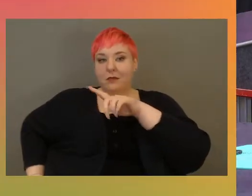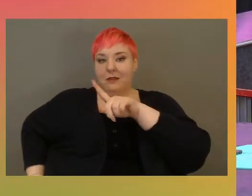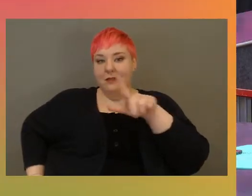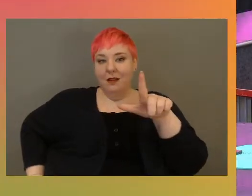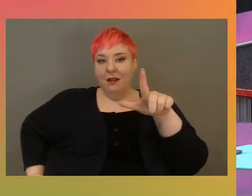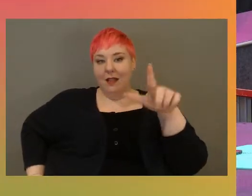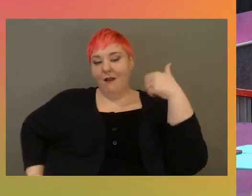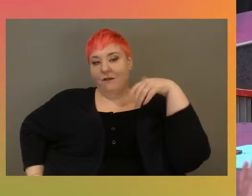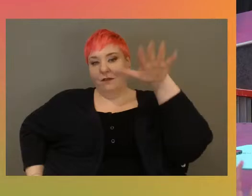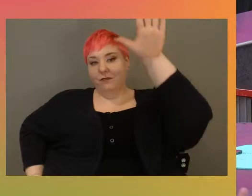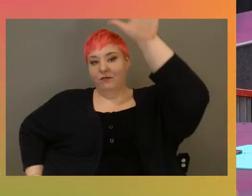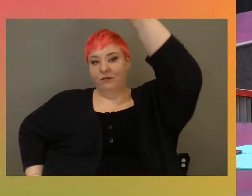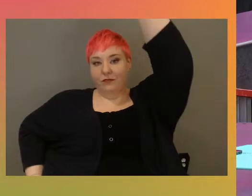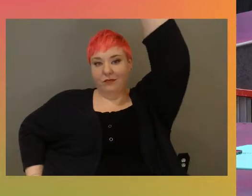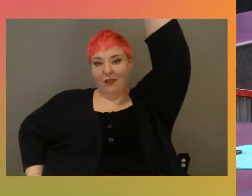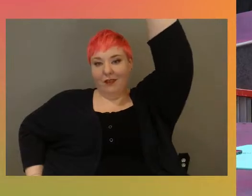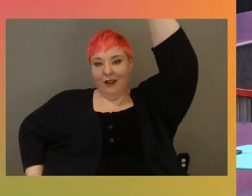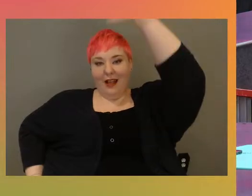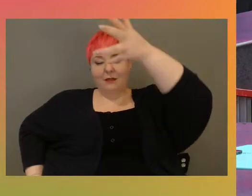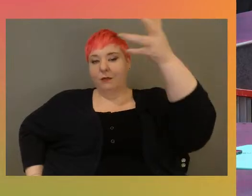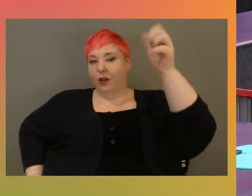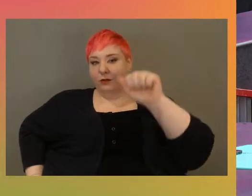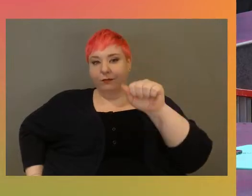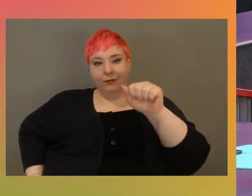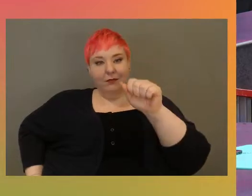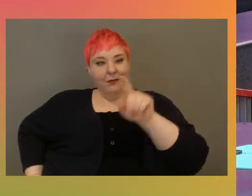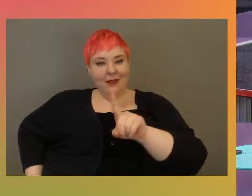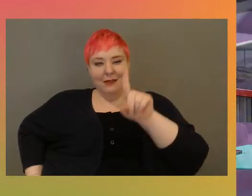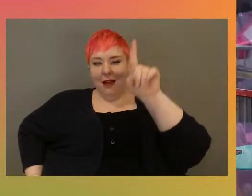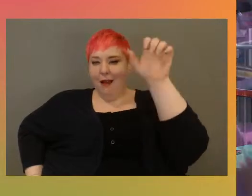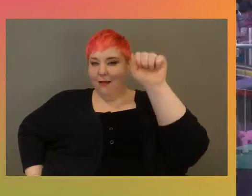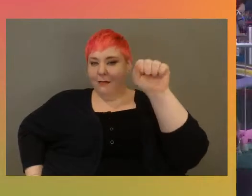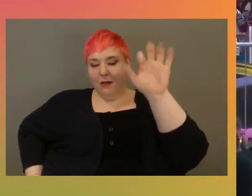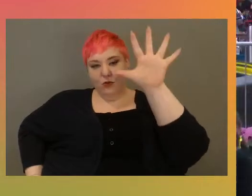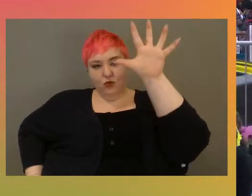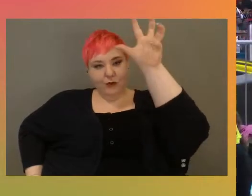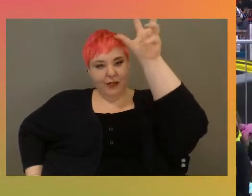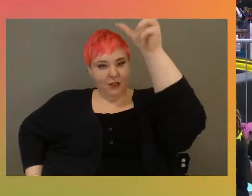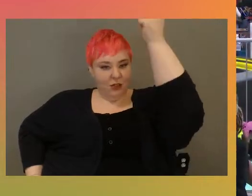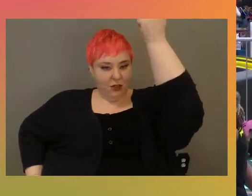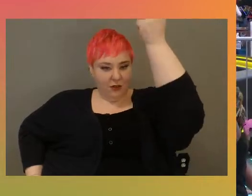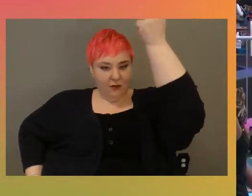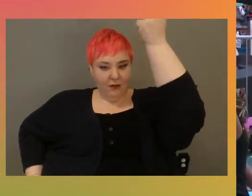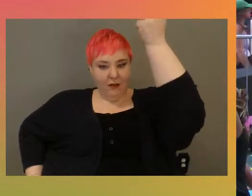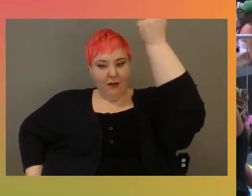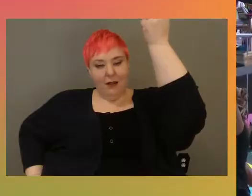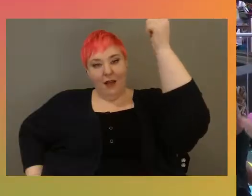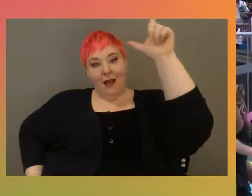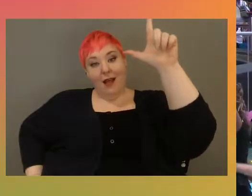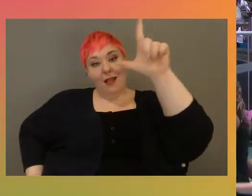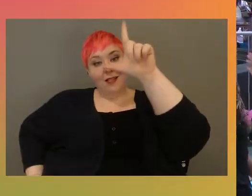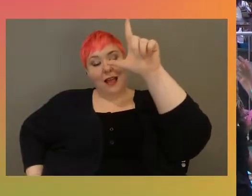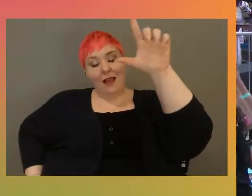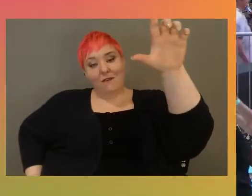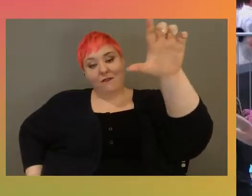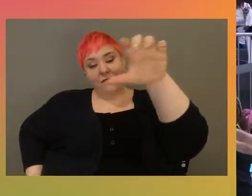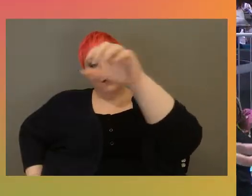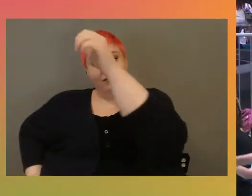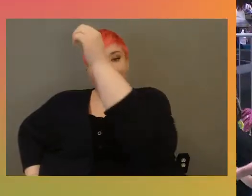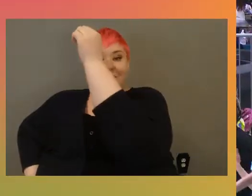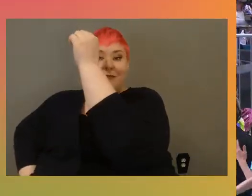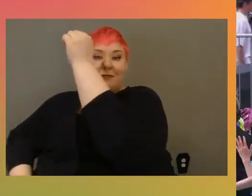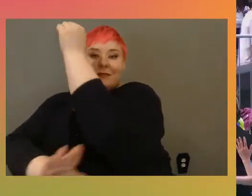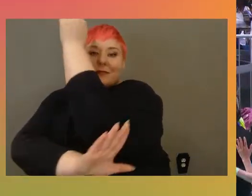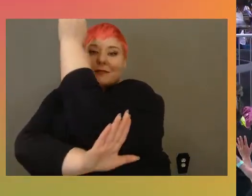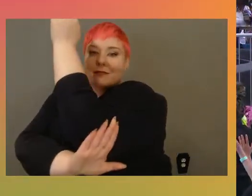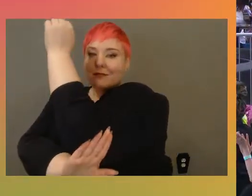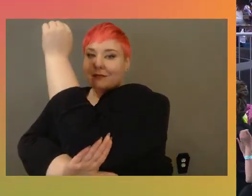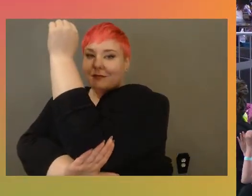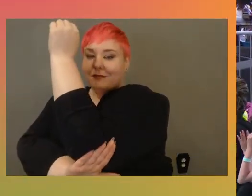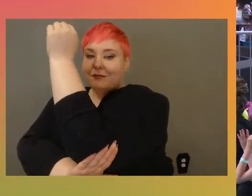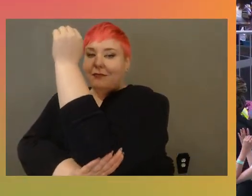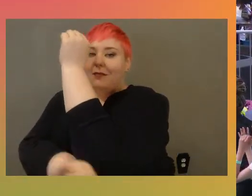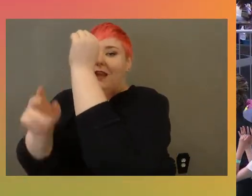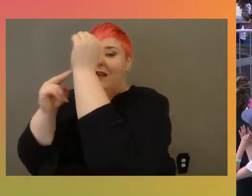CHEST.